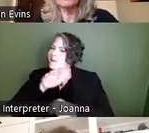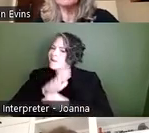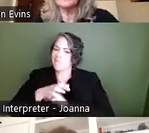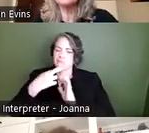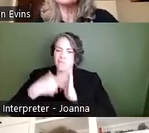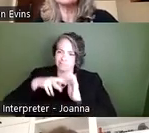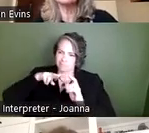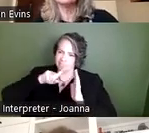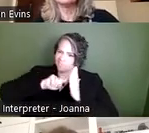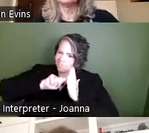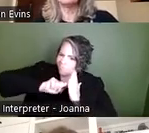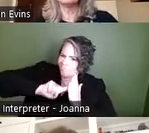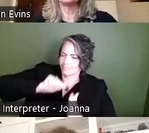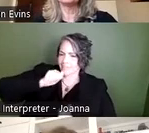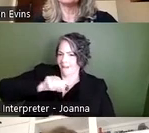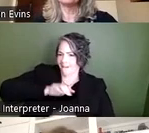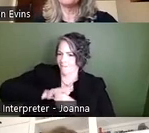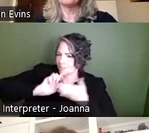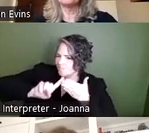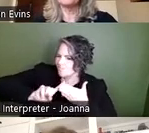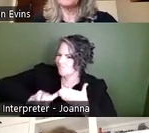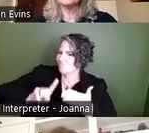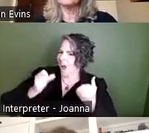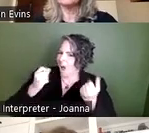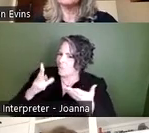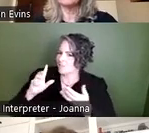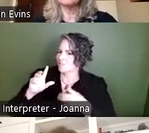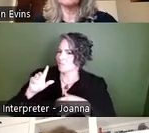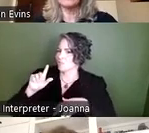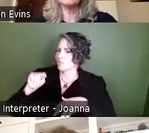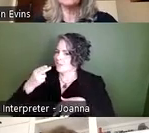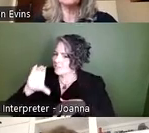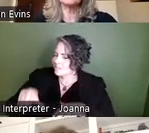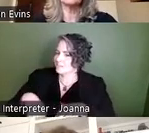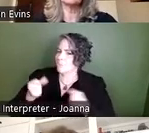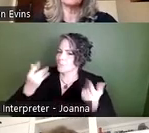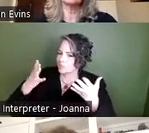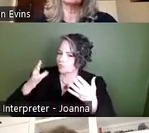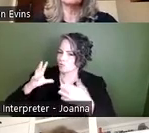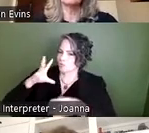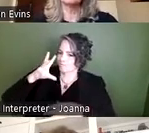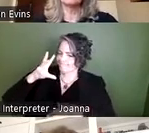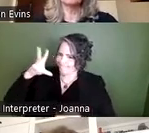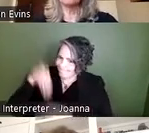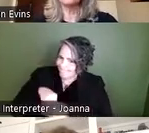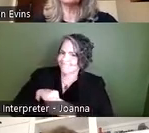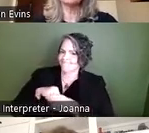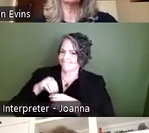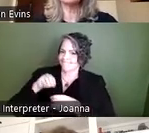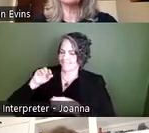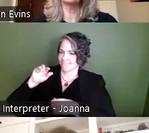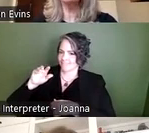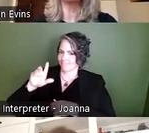proven efficacy for depression. So there are lots of choices and there are wonderful, sort of, newer